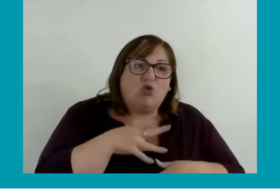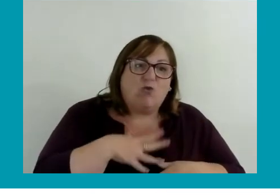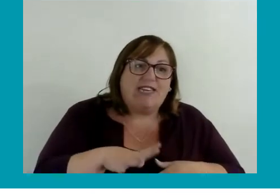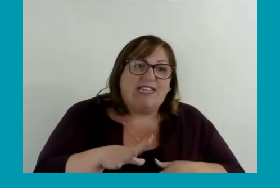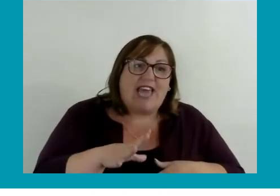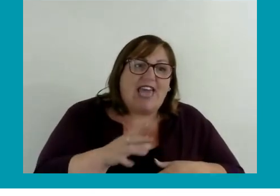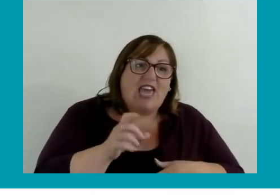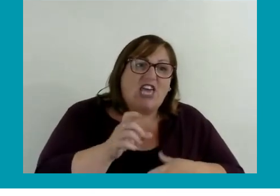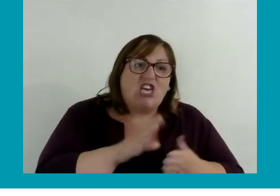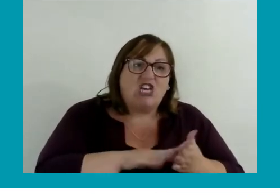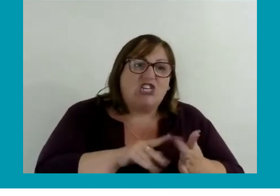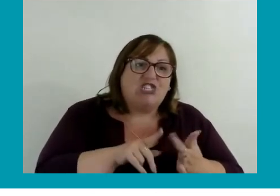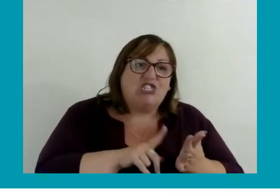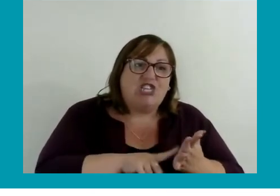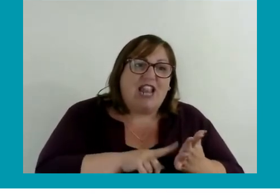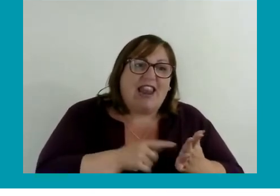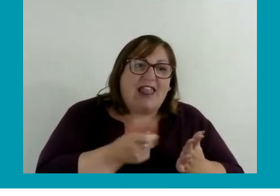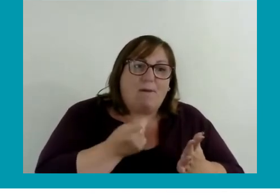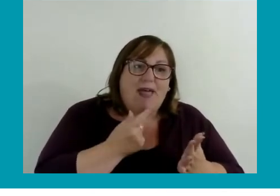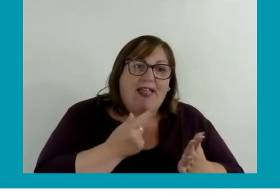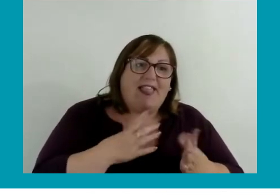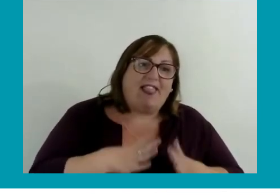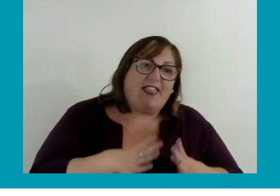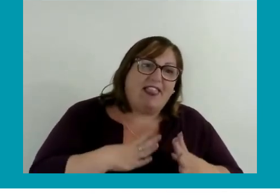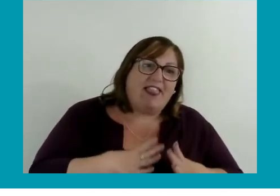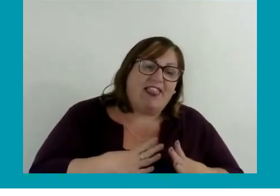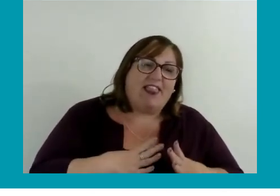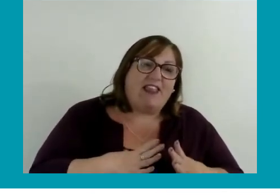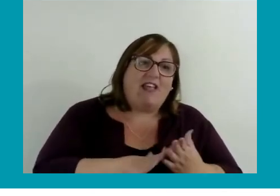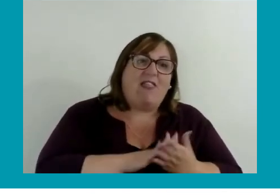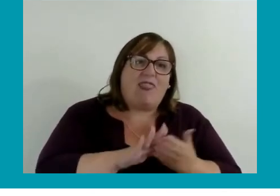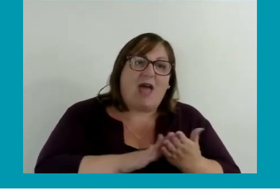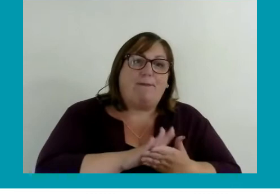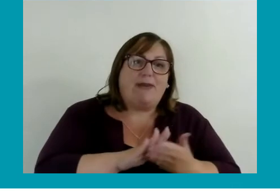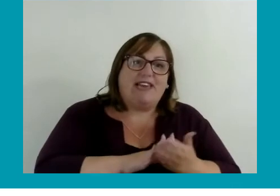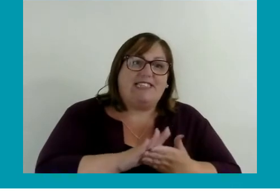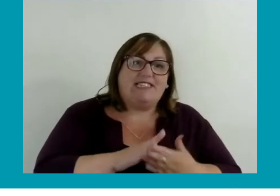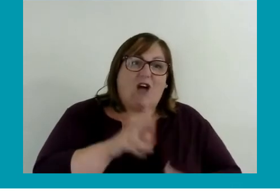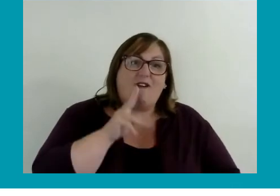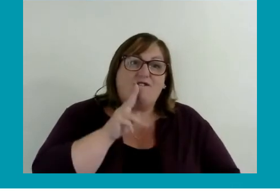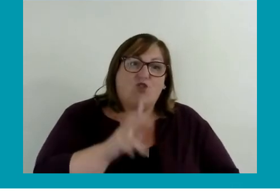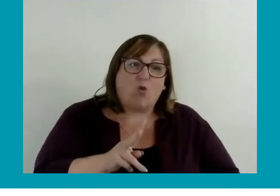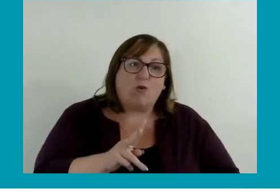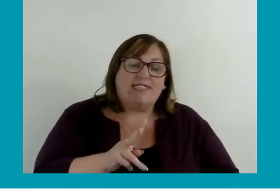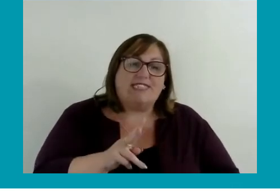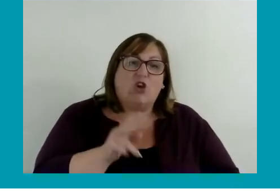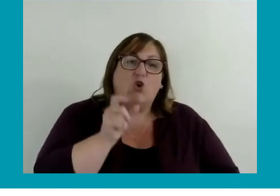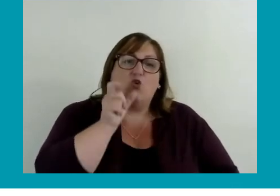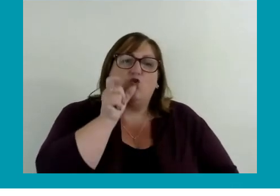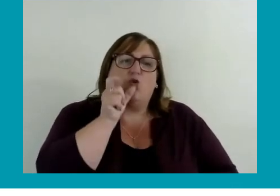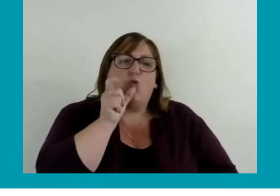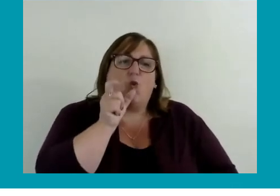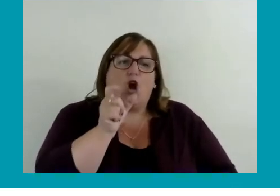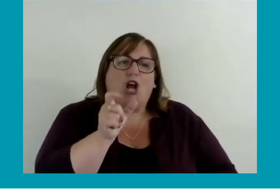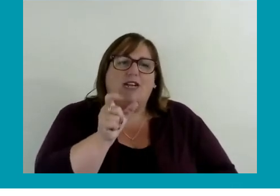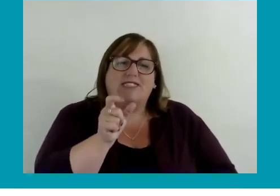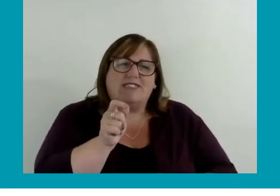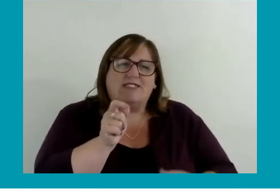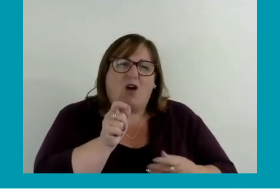nicole i'm i'm noticing i can hear your words slurring you might need medication um and that all